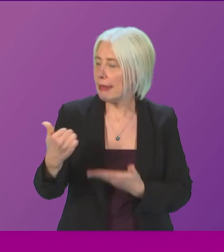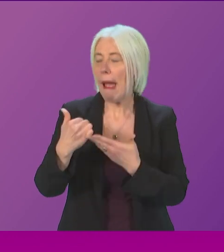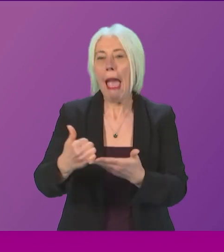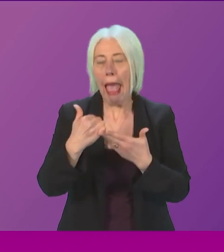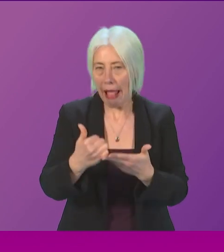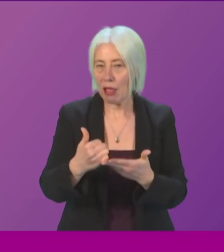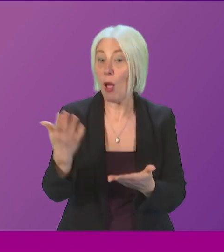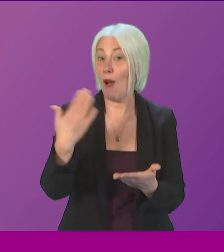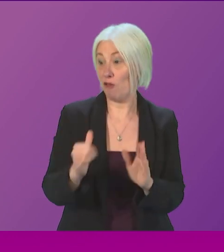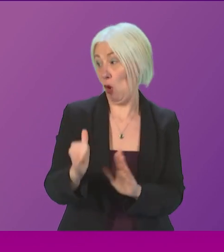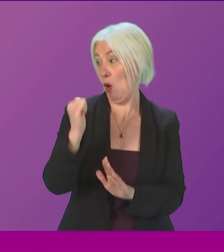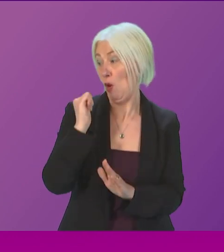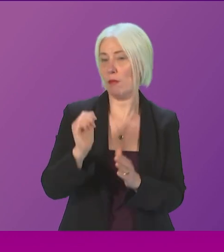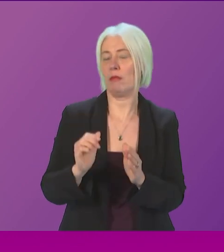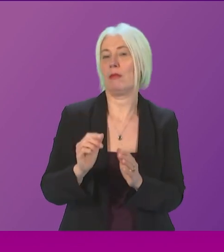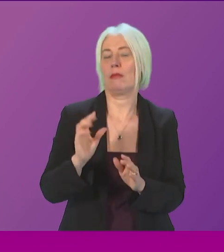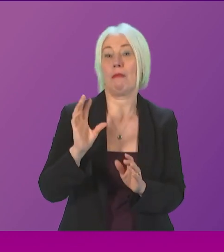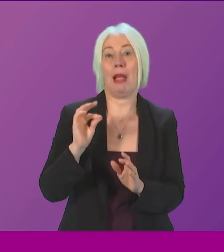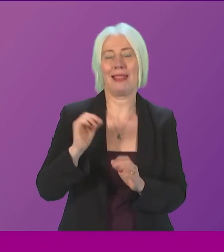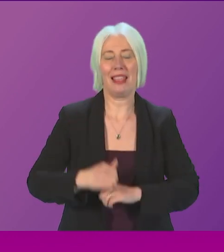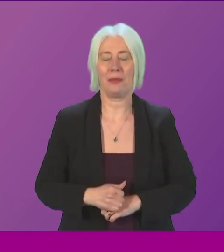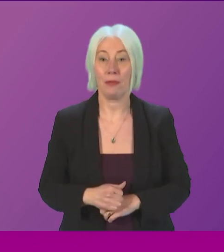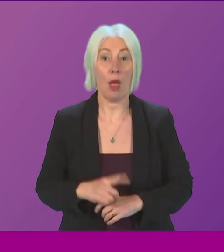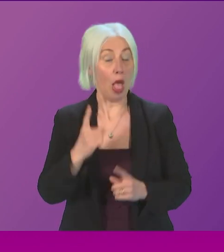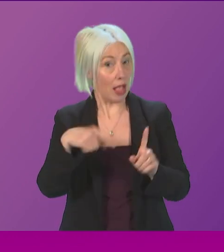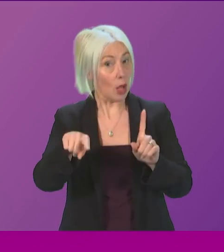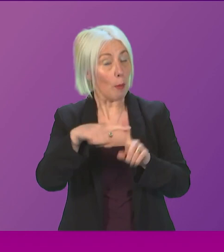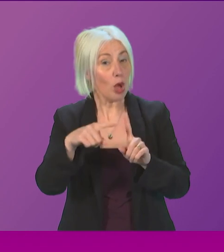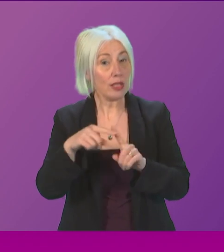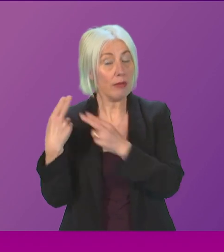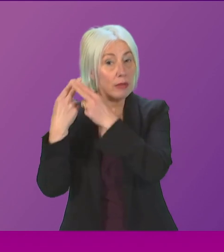That is just one of the positive legacies from an incredible weekend.